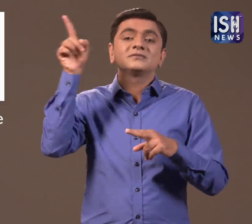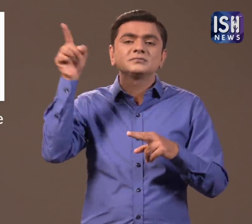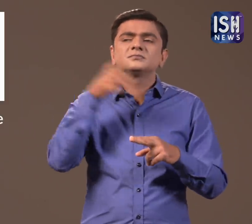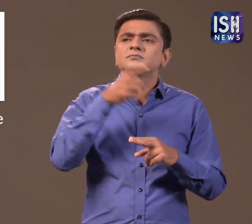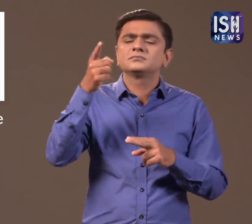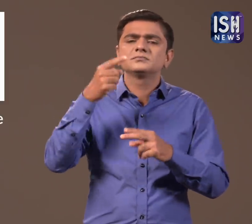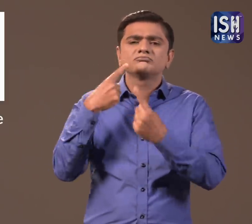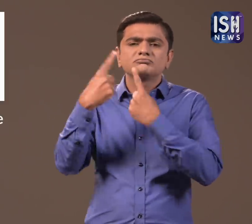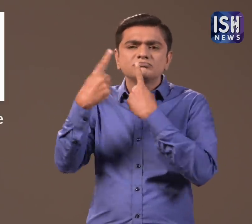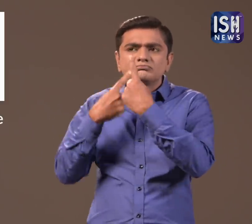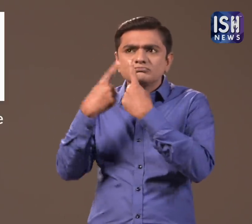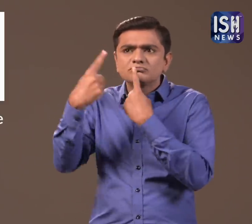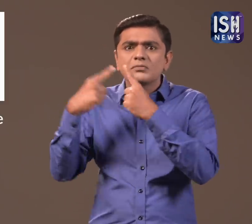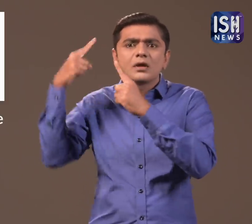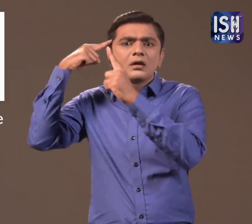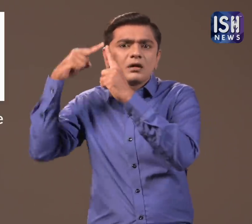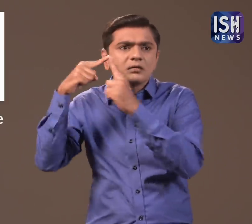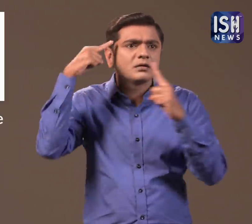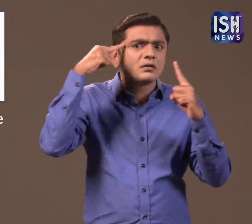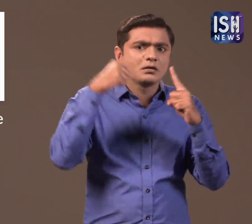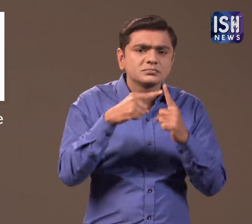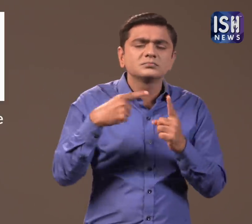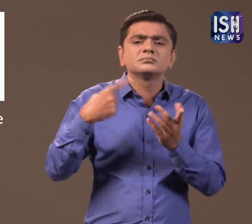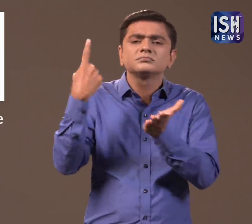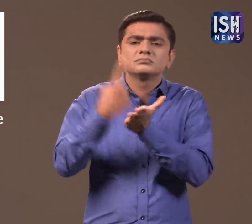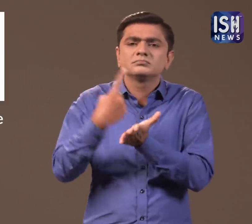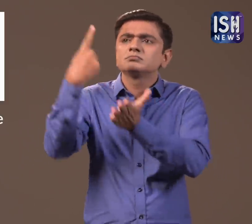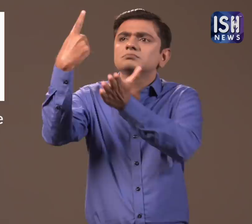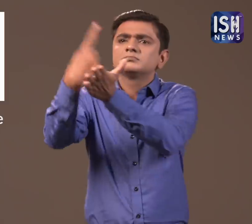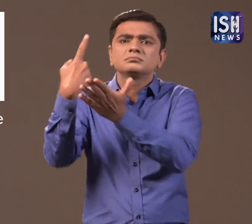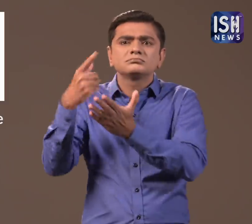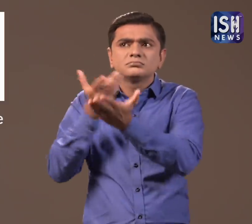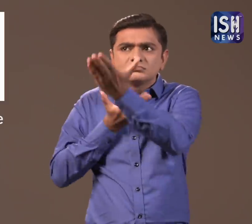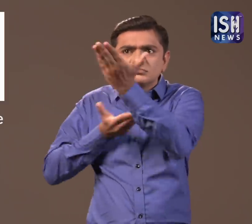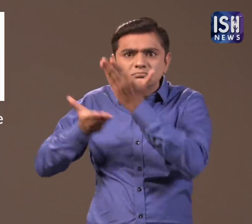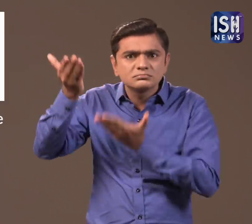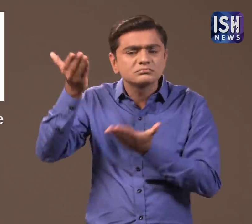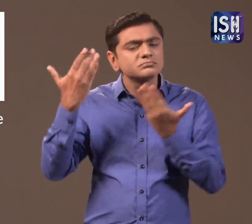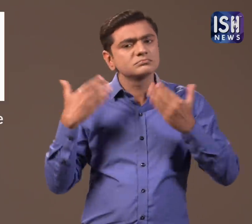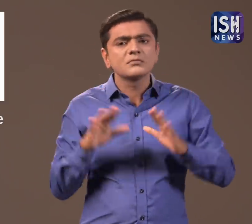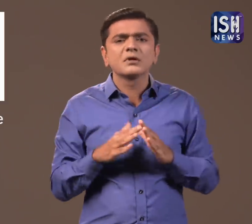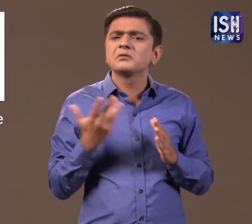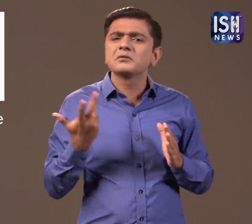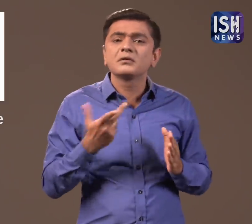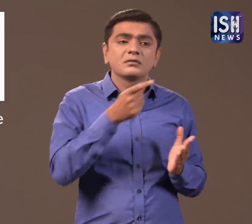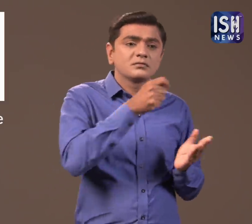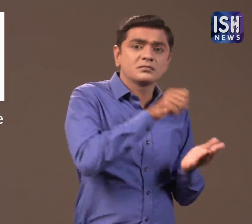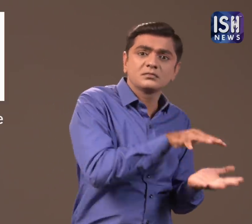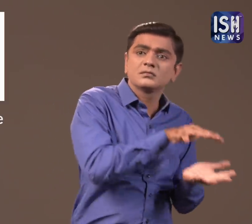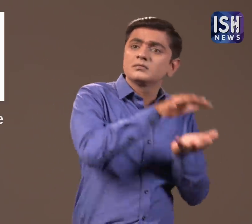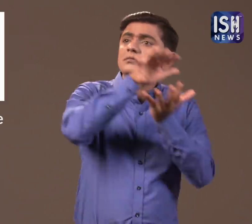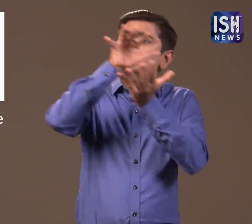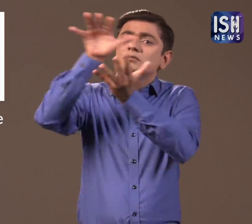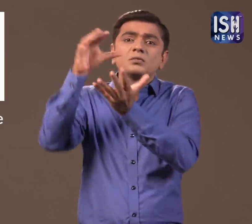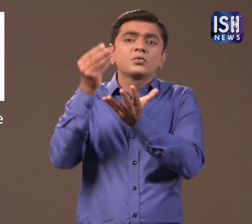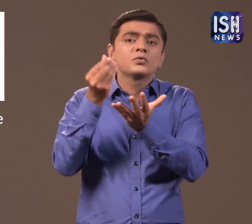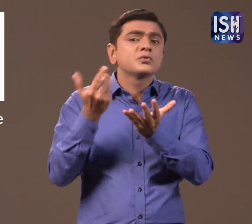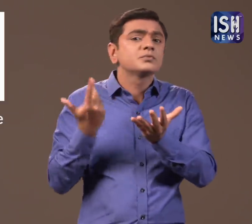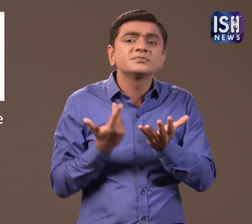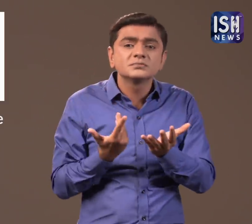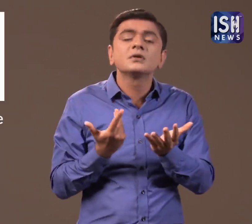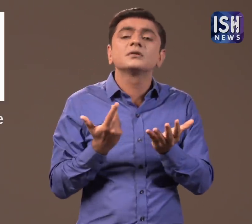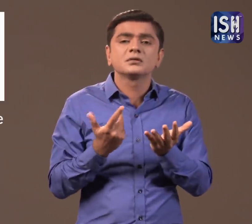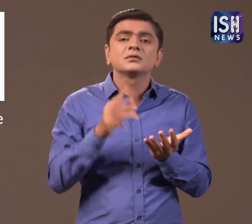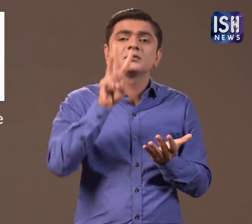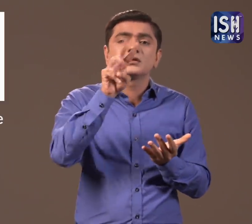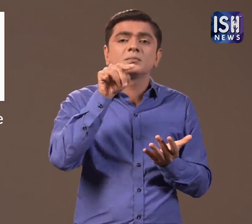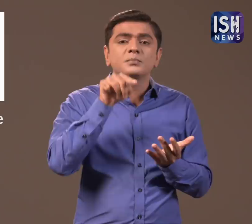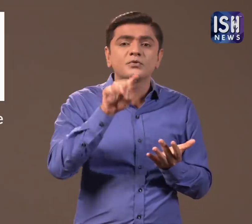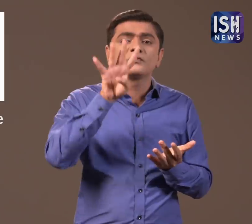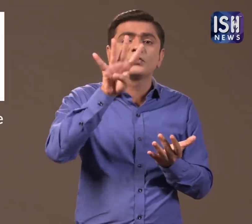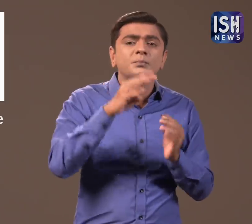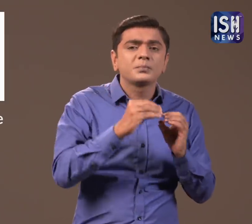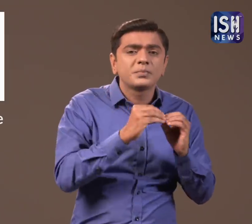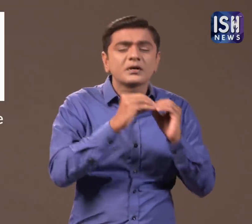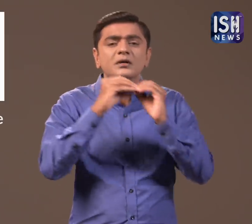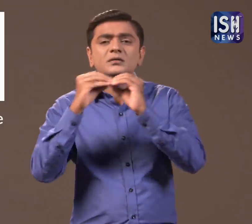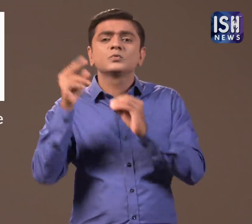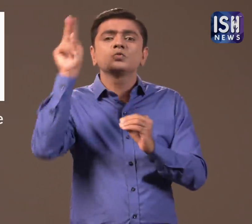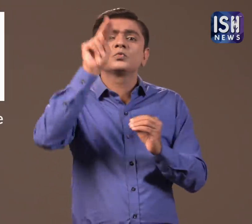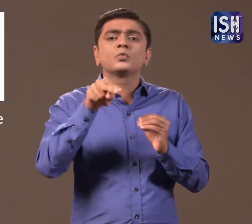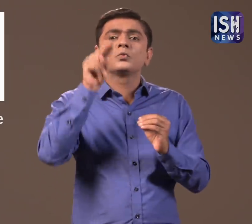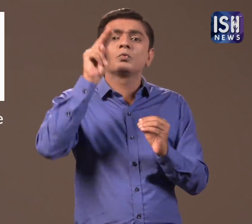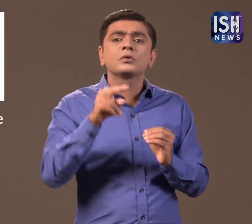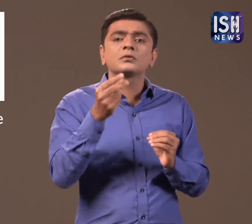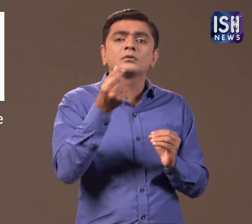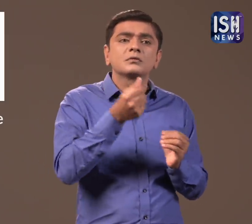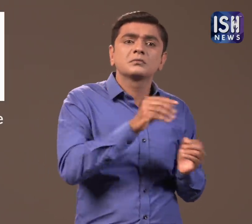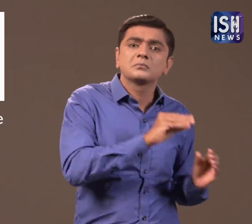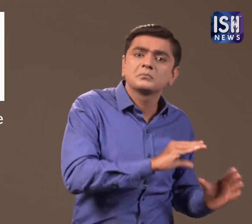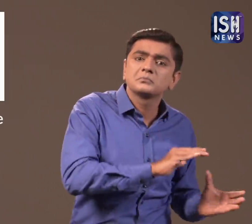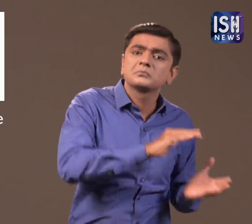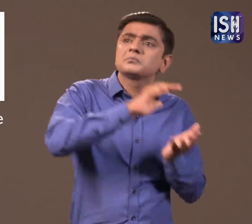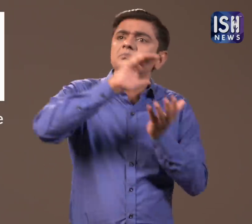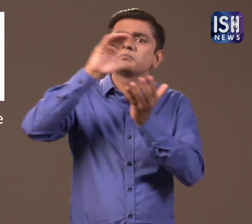signed a contract worth $3.4 billion.